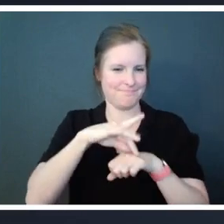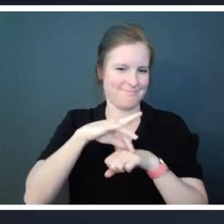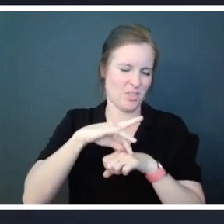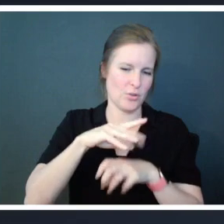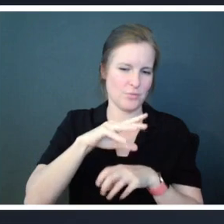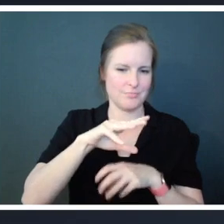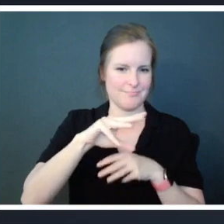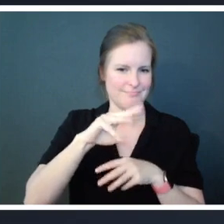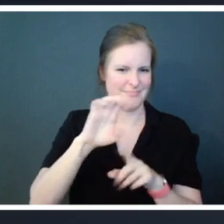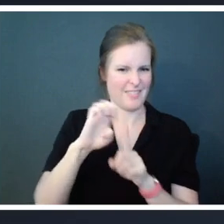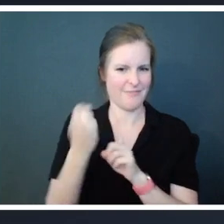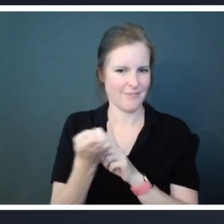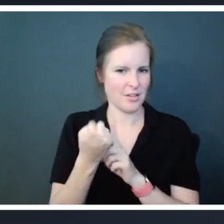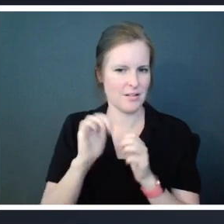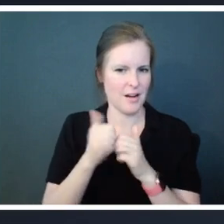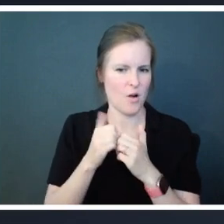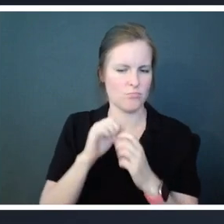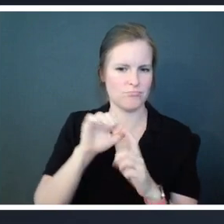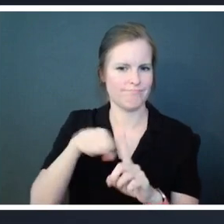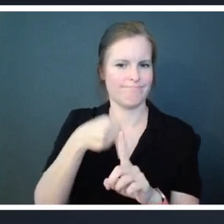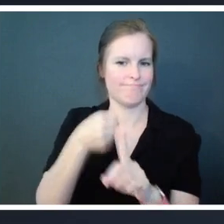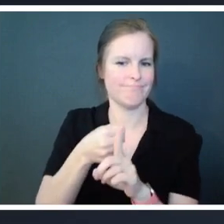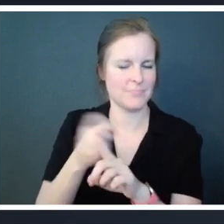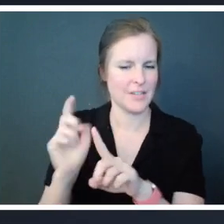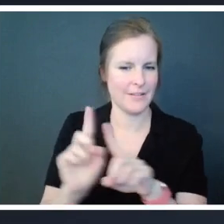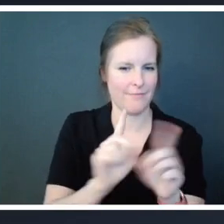For example, in these photos we see here taken from this day,